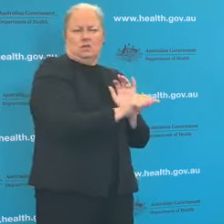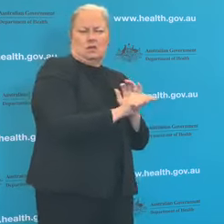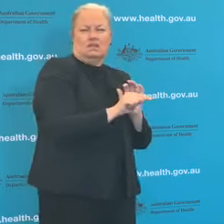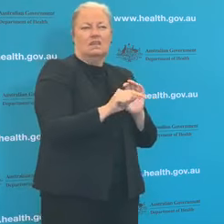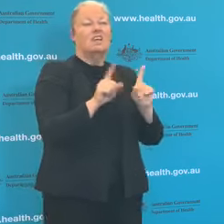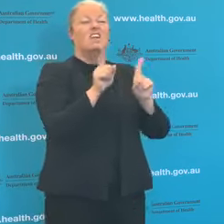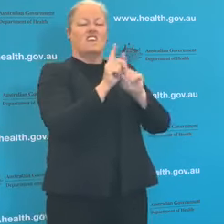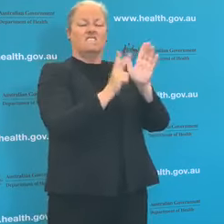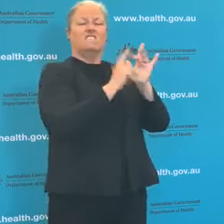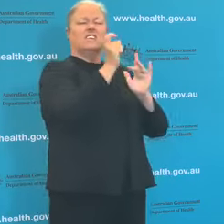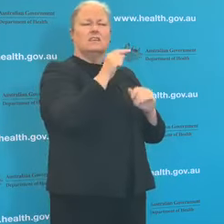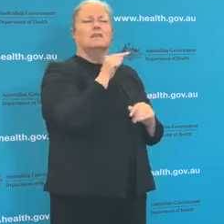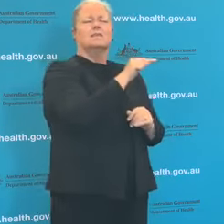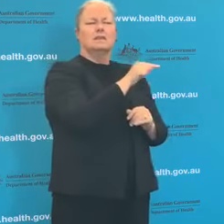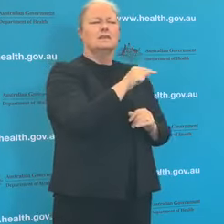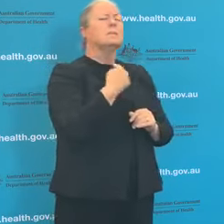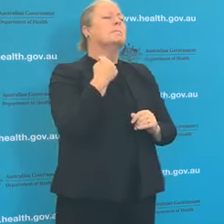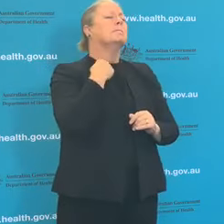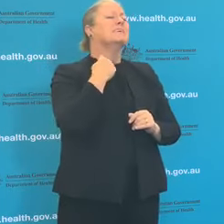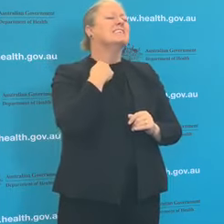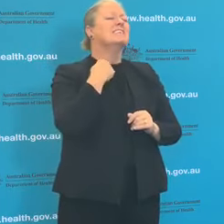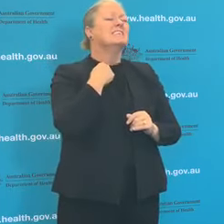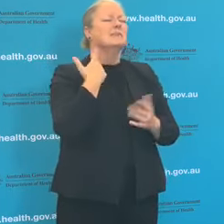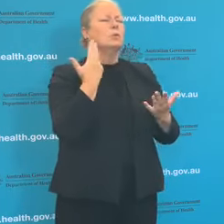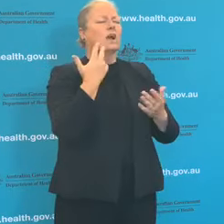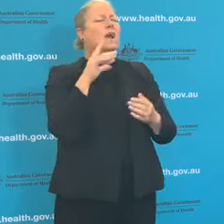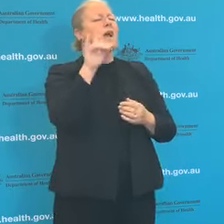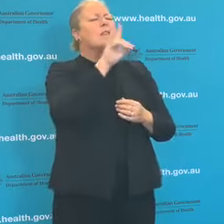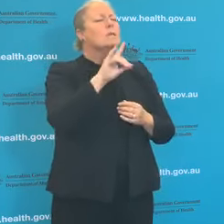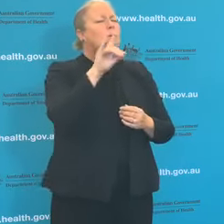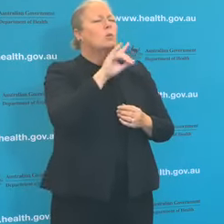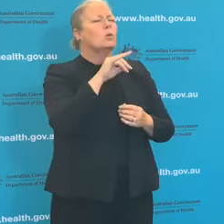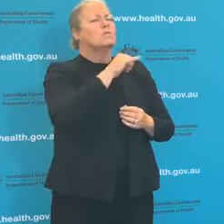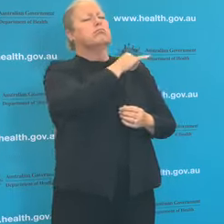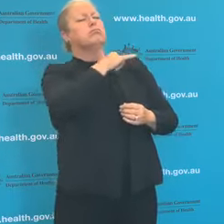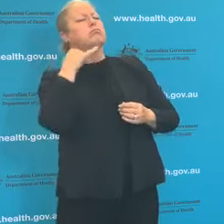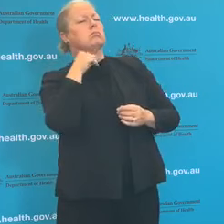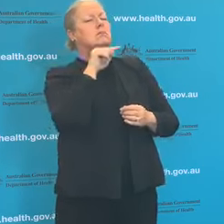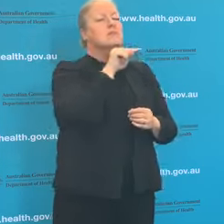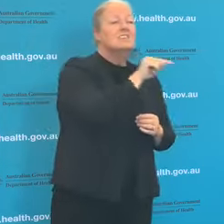that meatworks outbreak- find a case, really descended on the place, close it